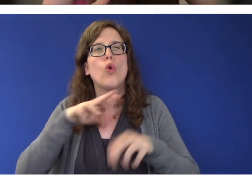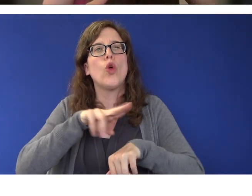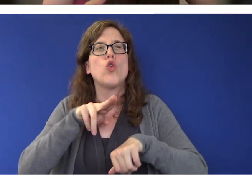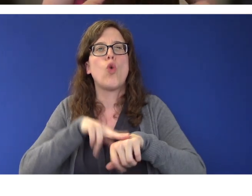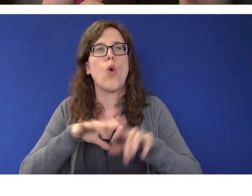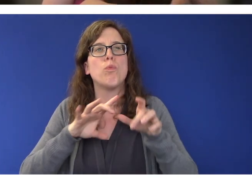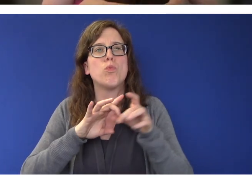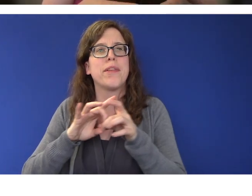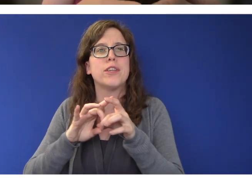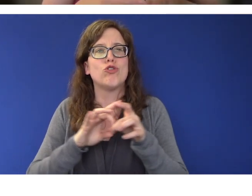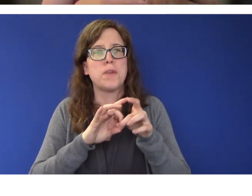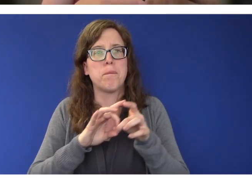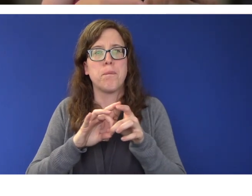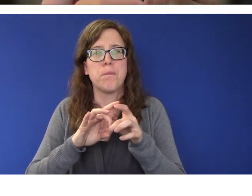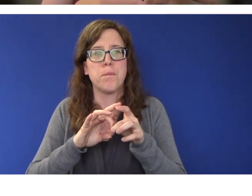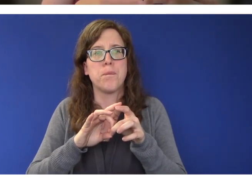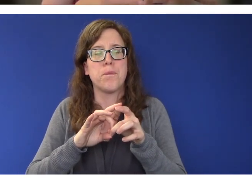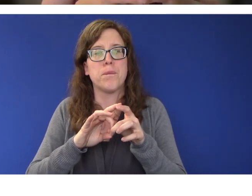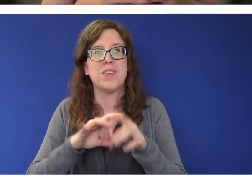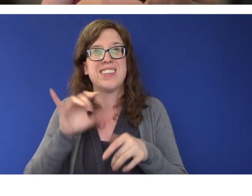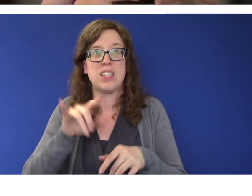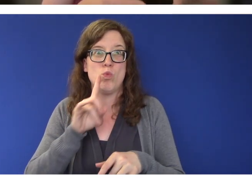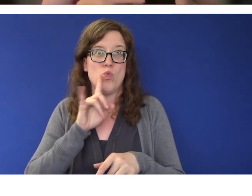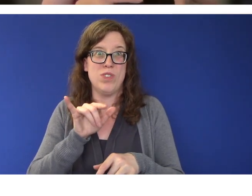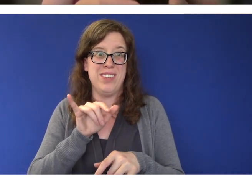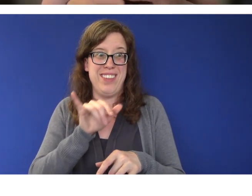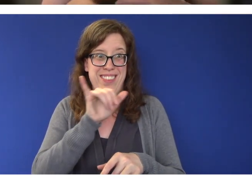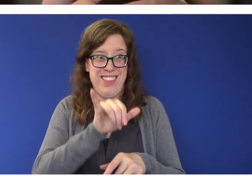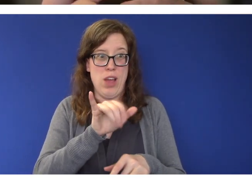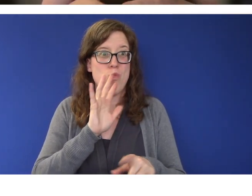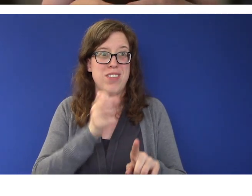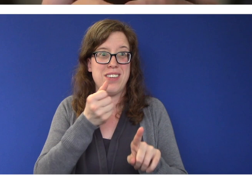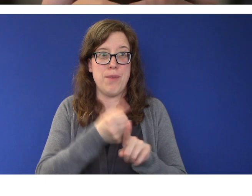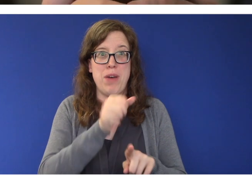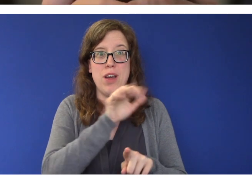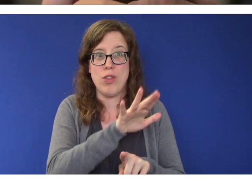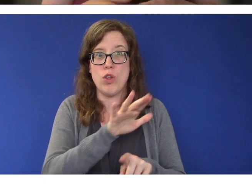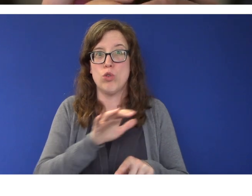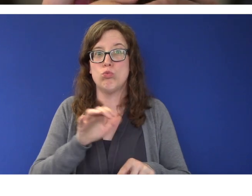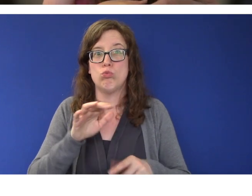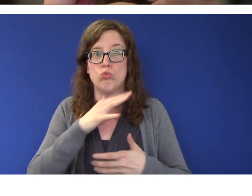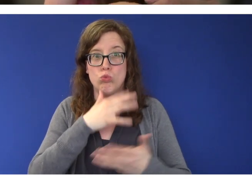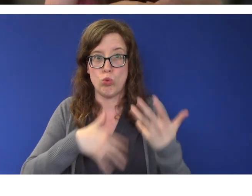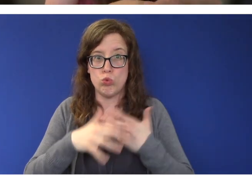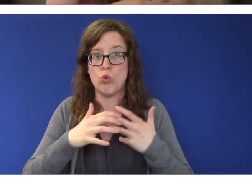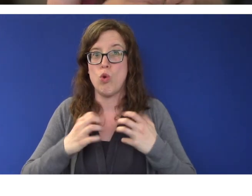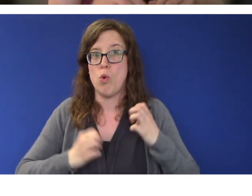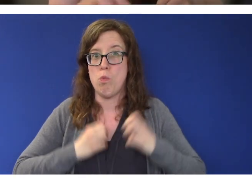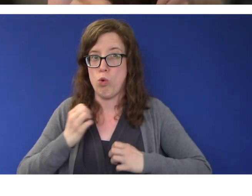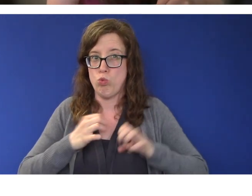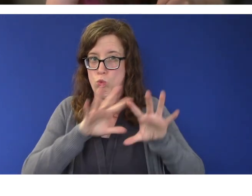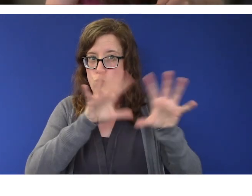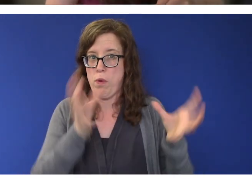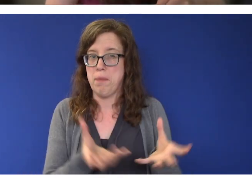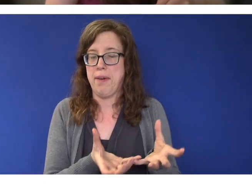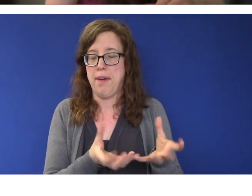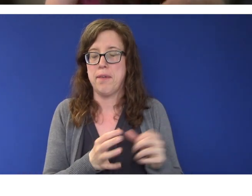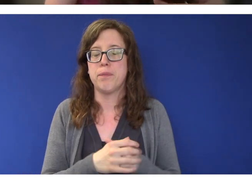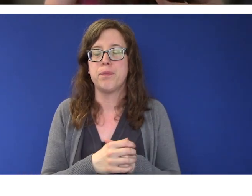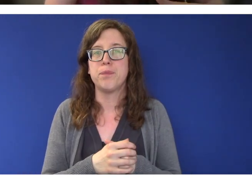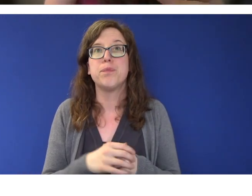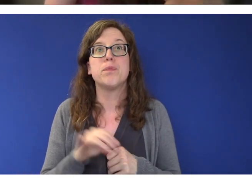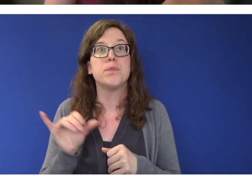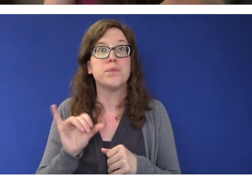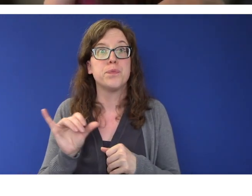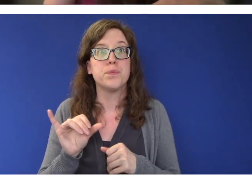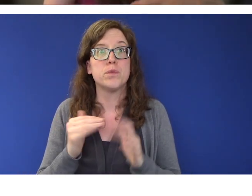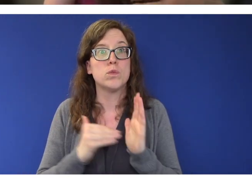relationships. And that's really going to impact their social emotional well-being. Additionally,